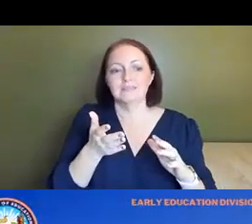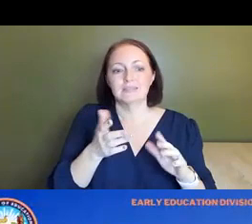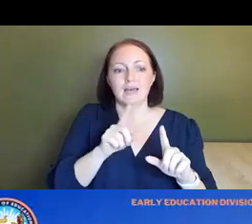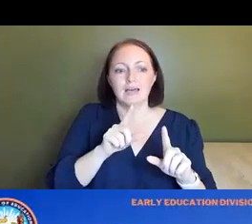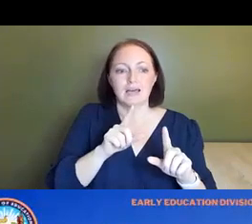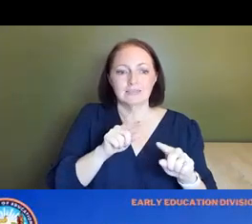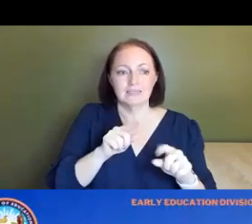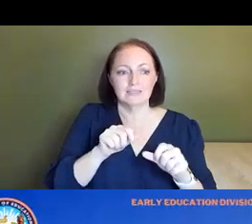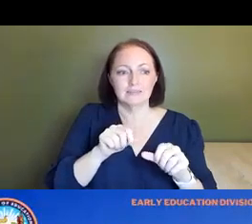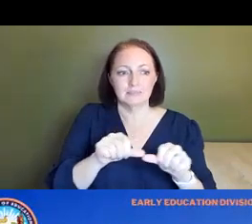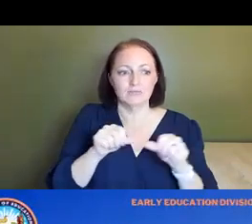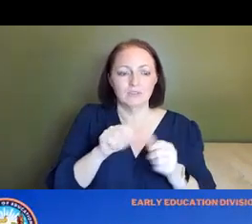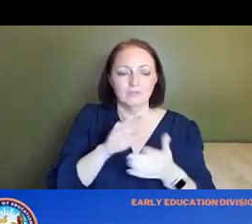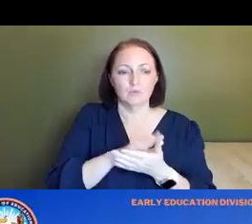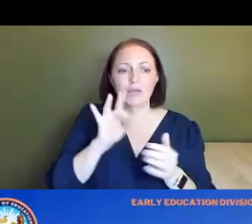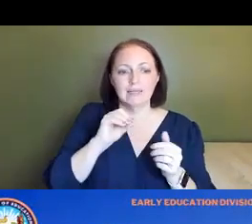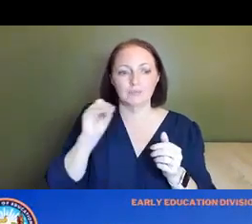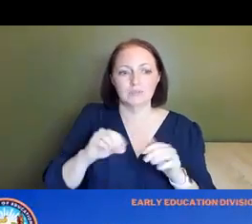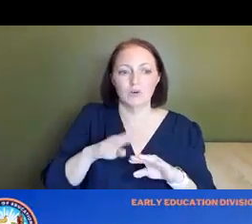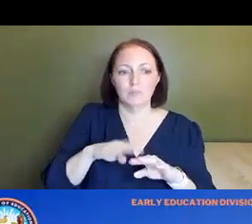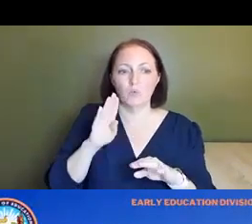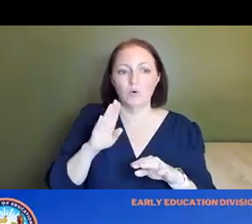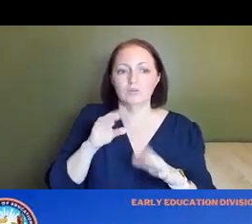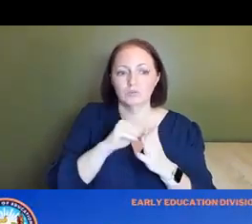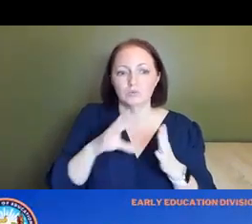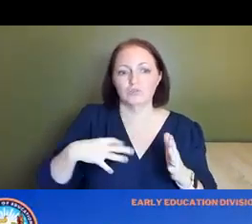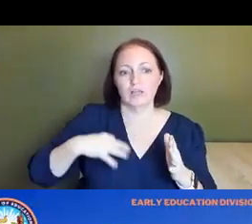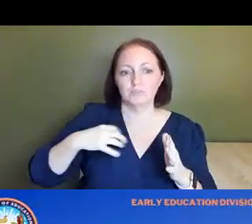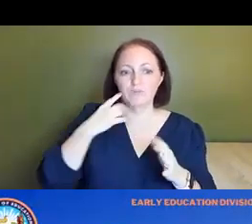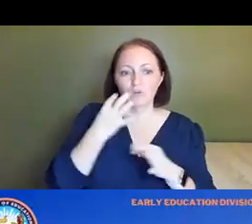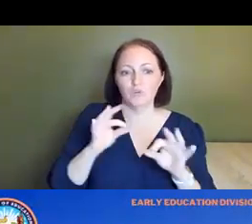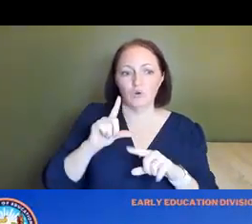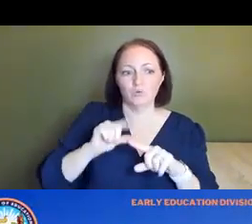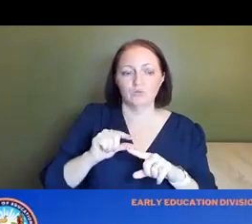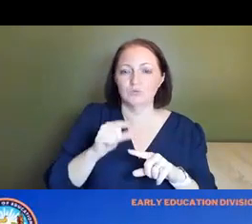of a school where 80 percent or more of pupils are eligible for free- or reduced-price meals.